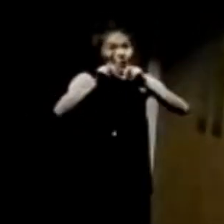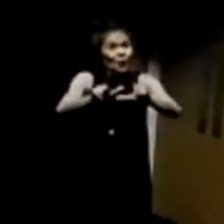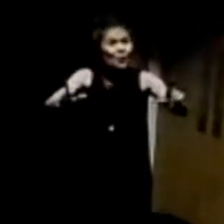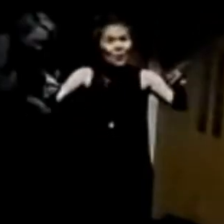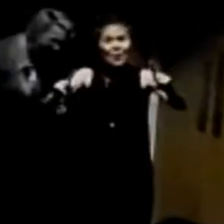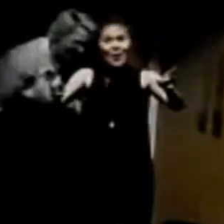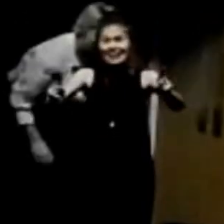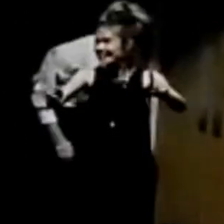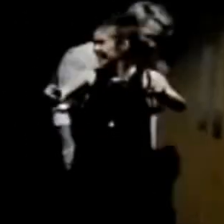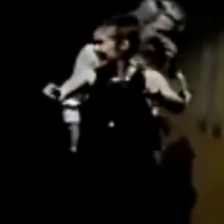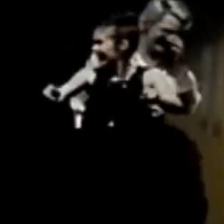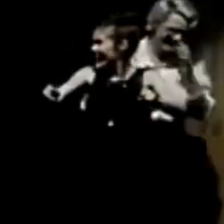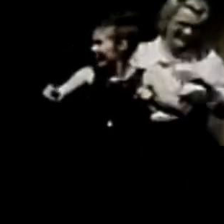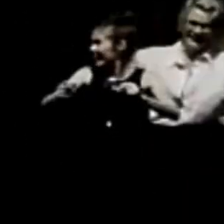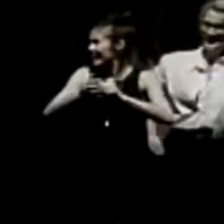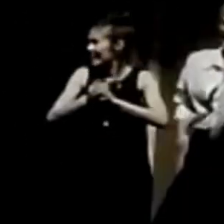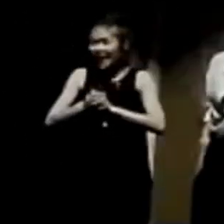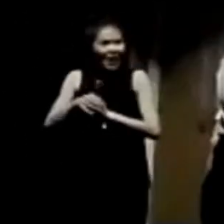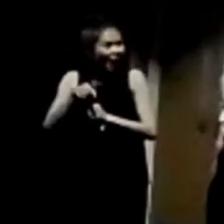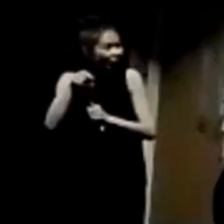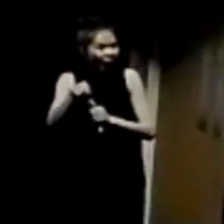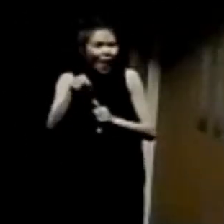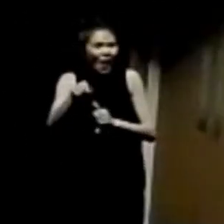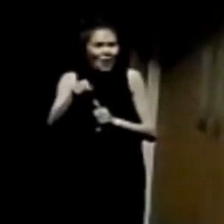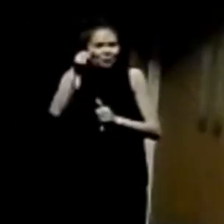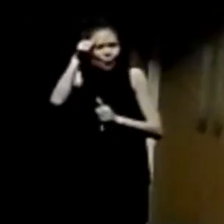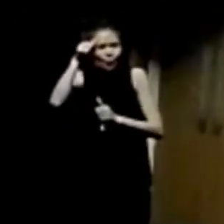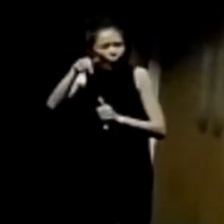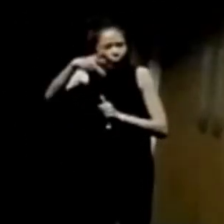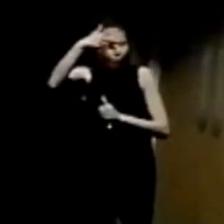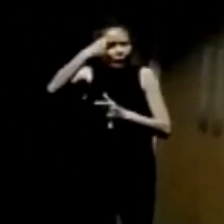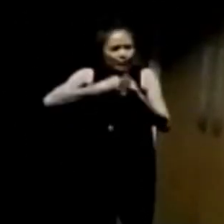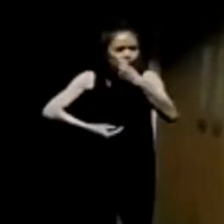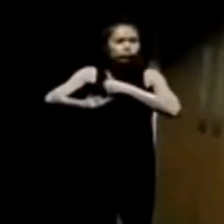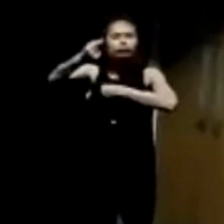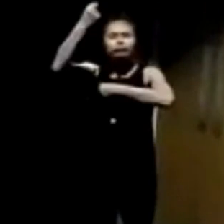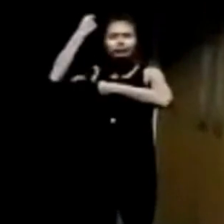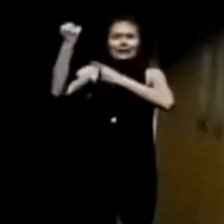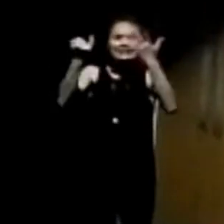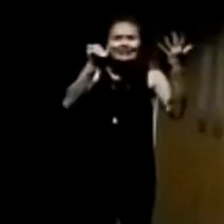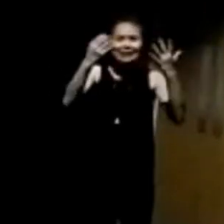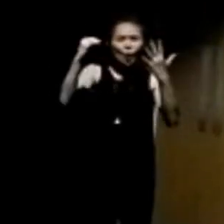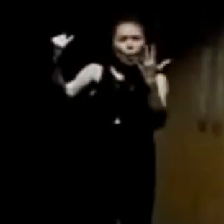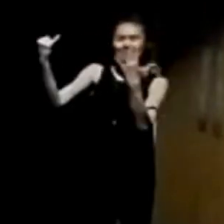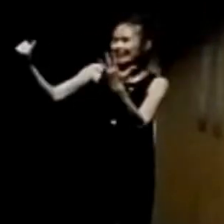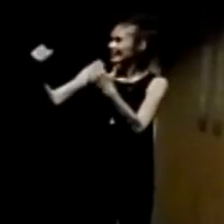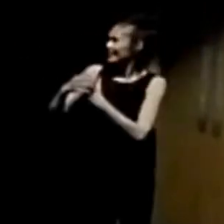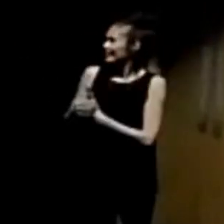LAUGHTER It’s back to 1606. LAUGHTER